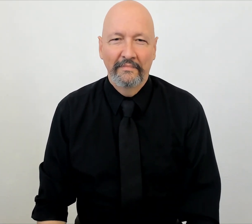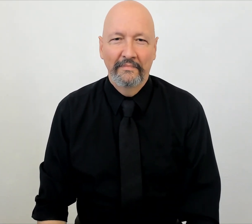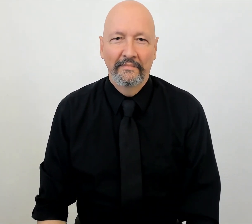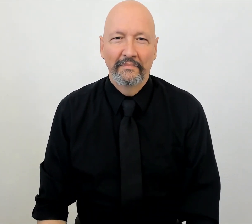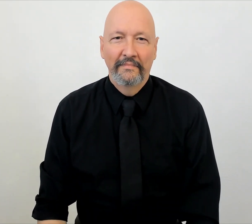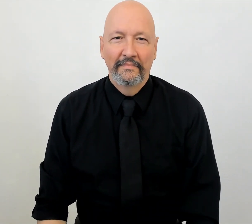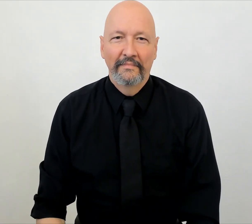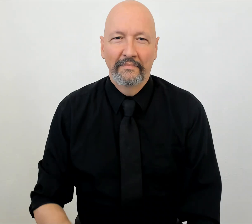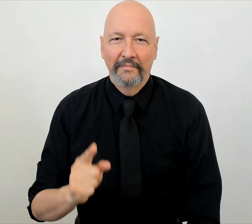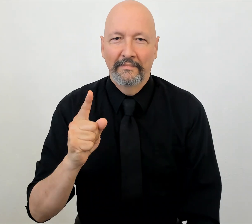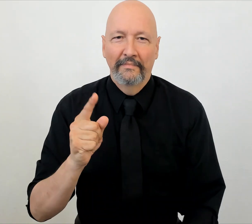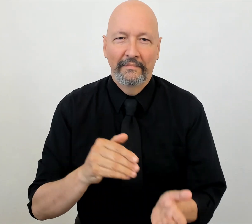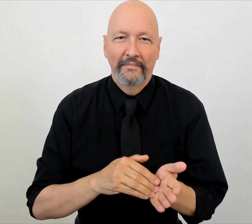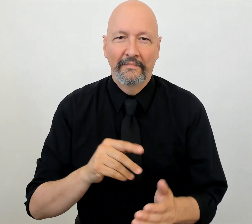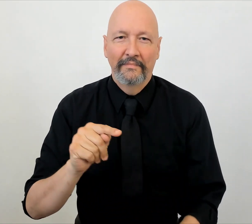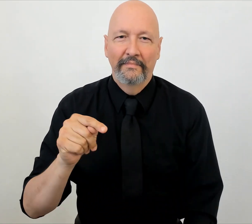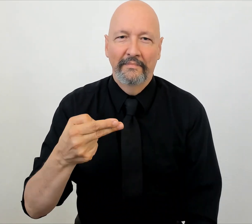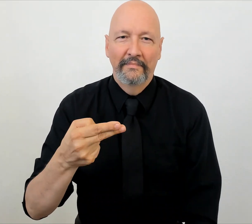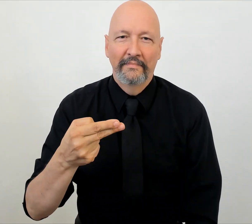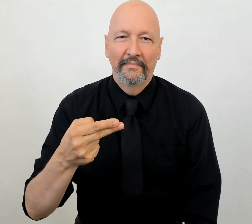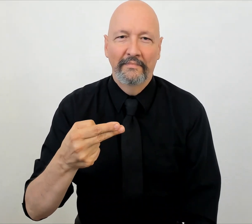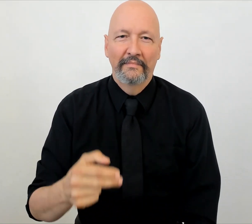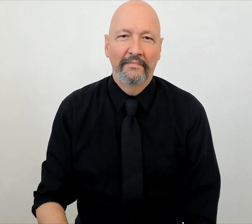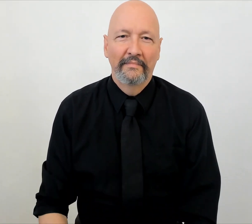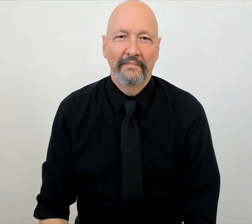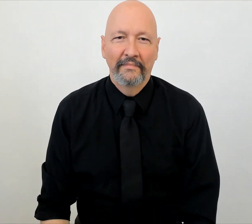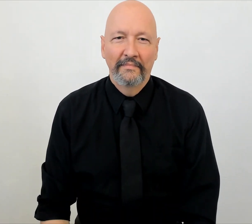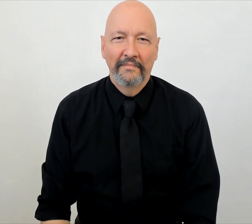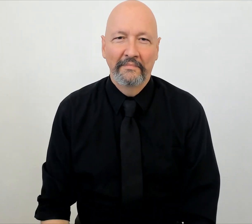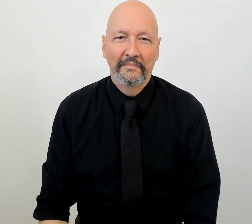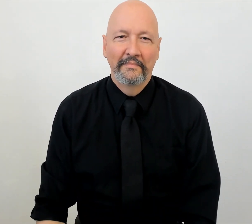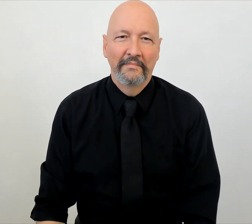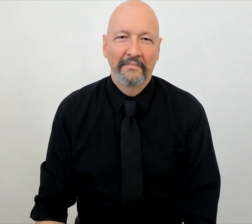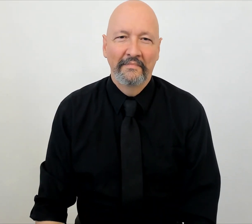1,000th